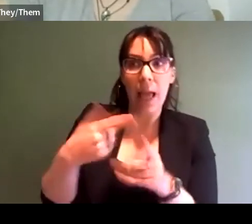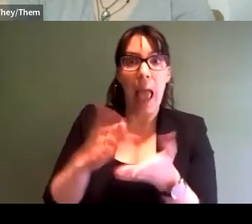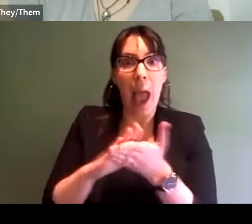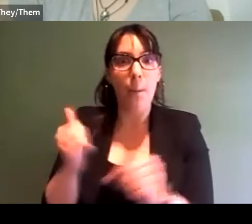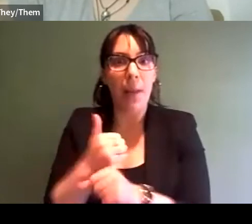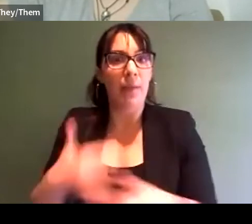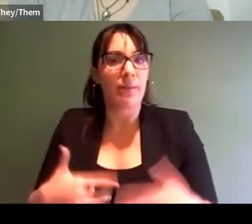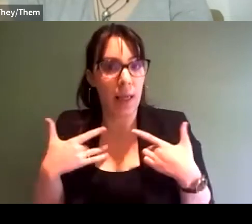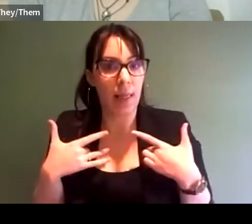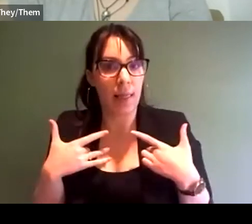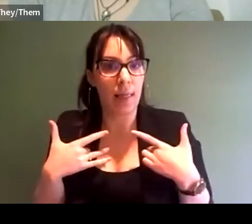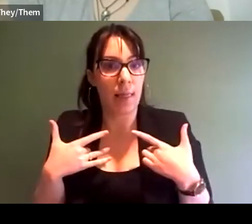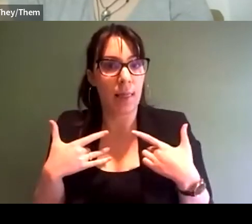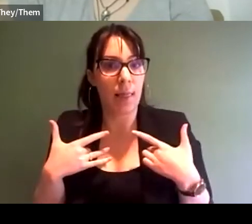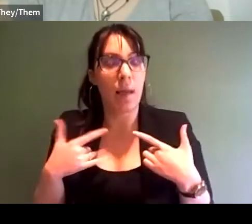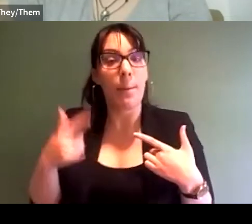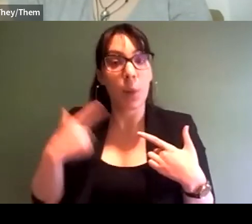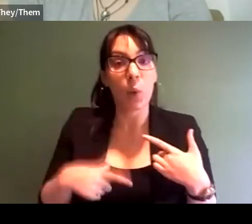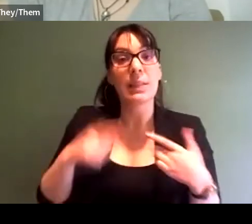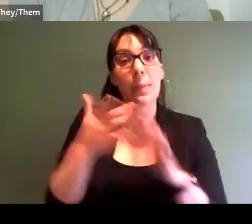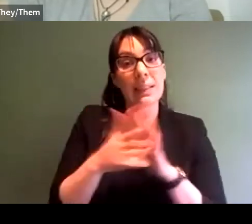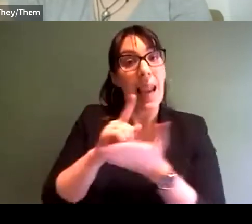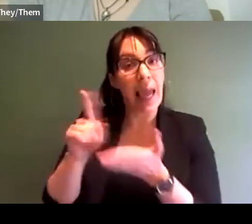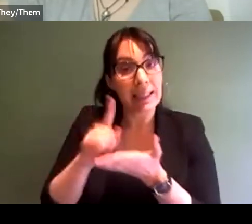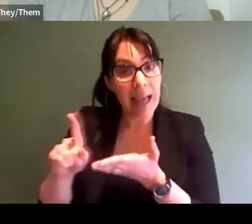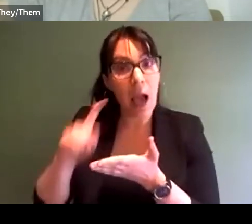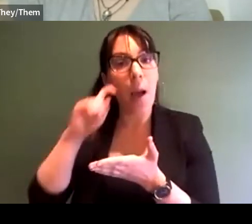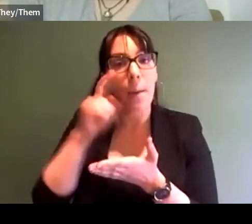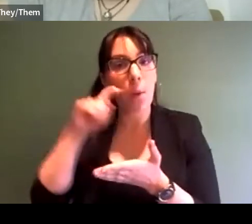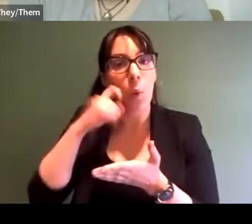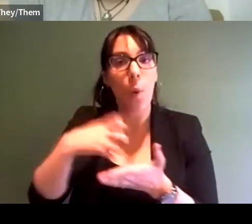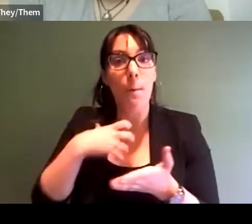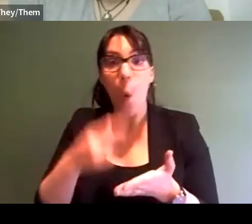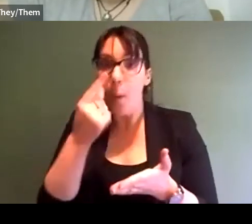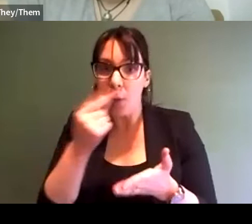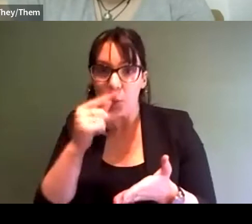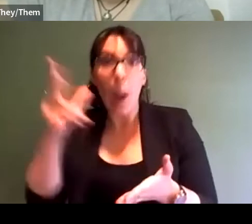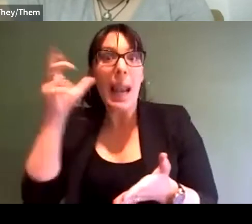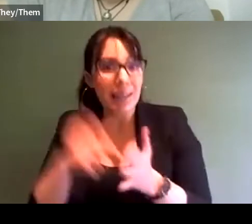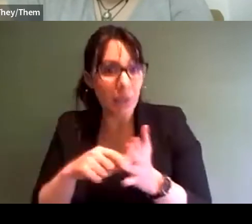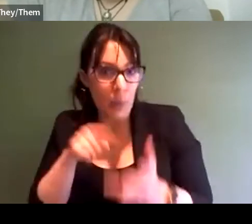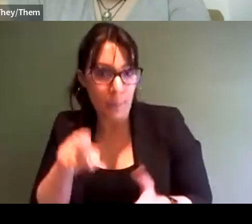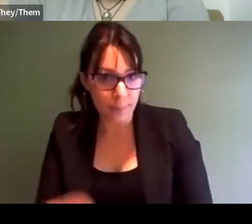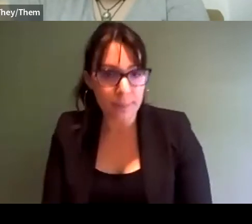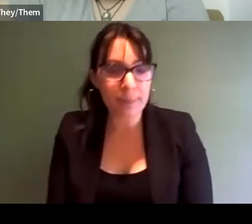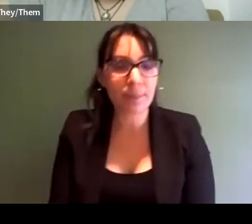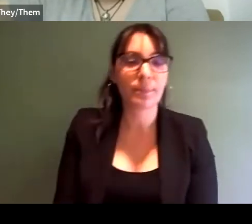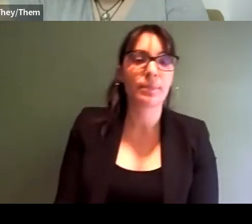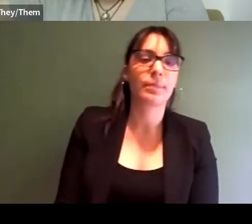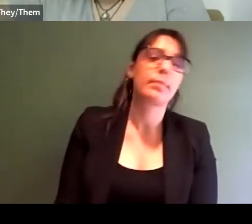They're more likely to be heard. I suppose he is he actually kind of throw to you this one.